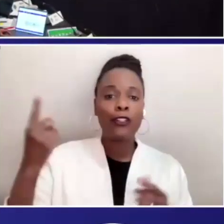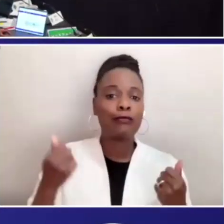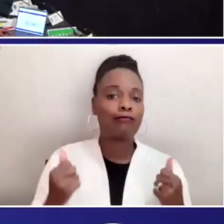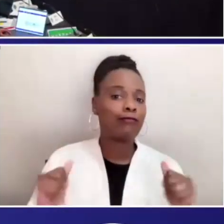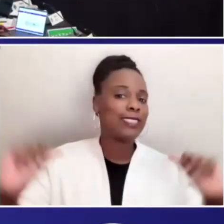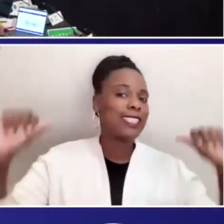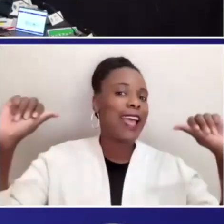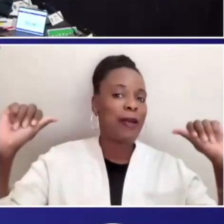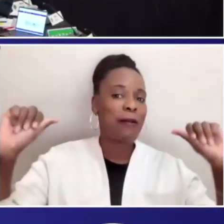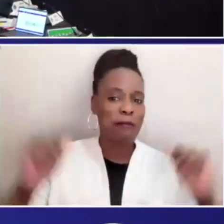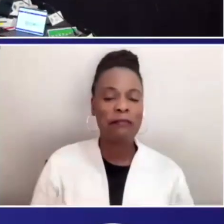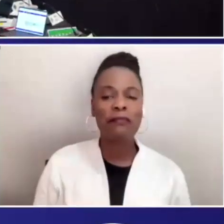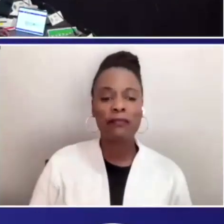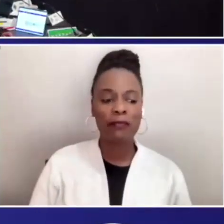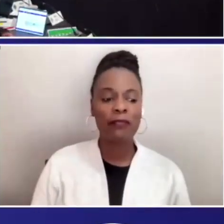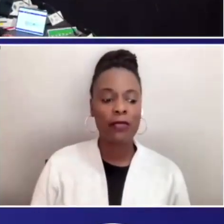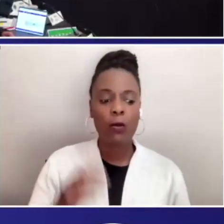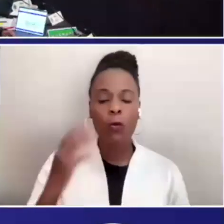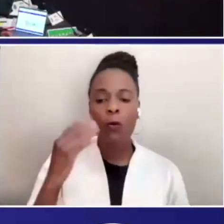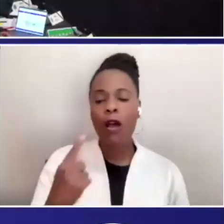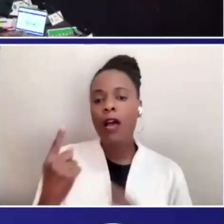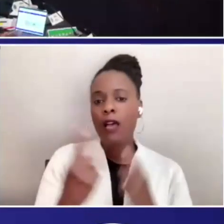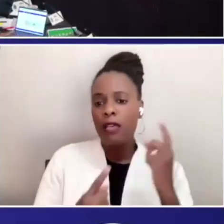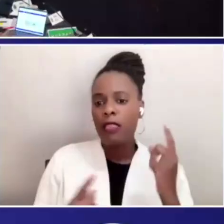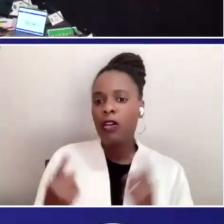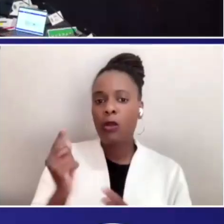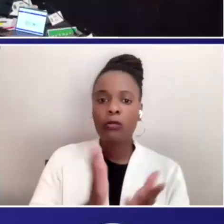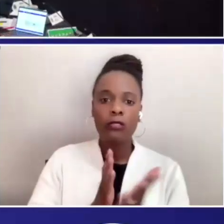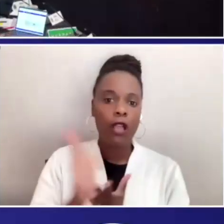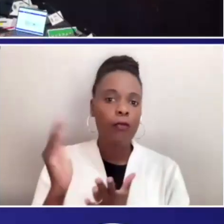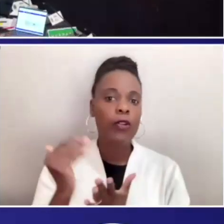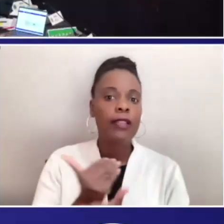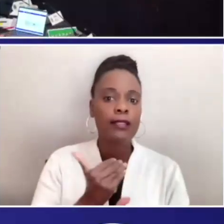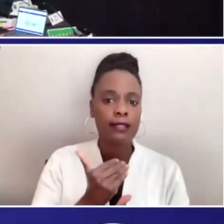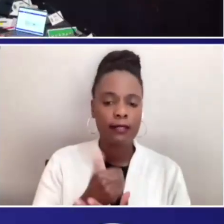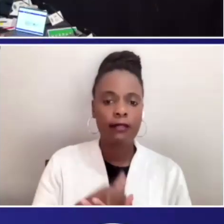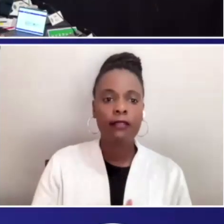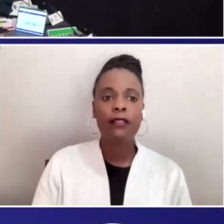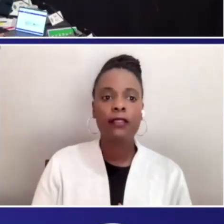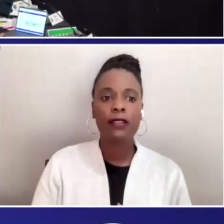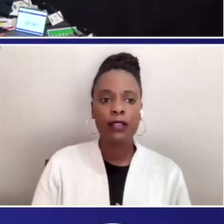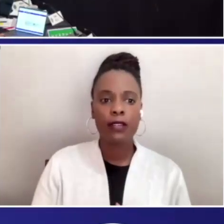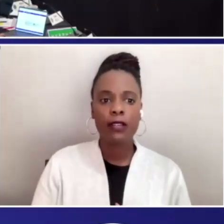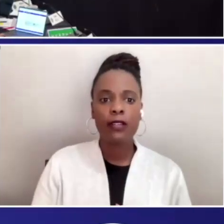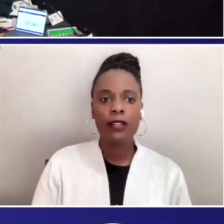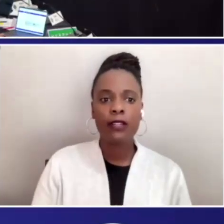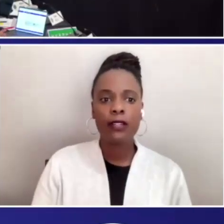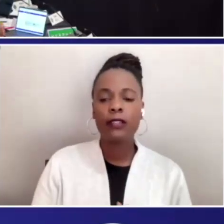you know, because we thought it was a very comprehensive set of information sources.